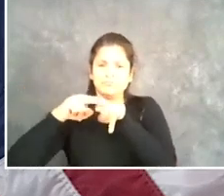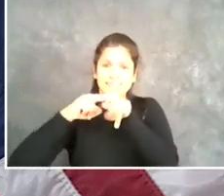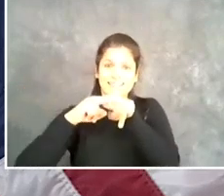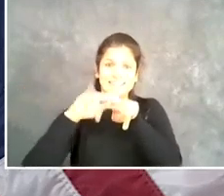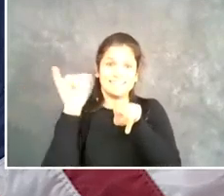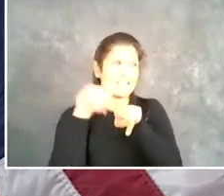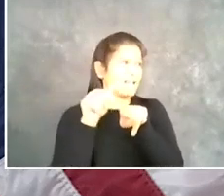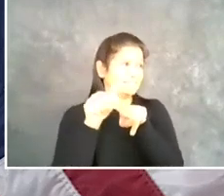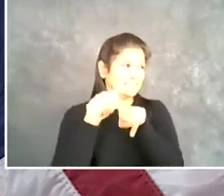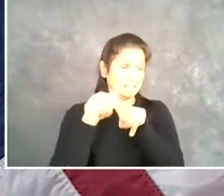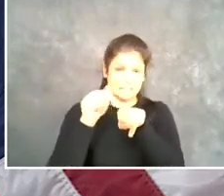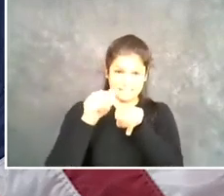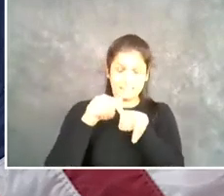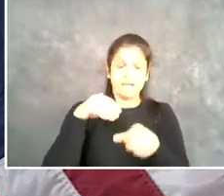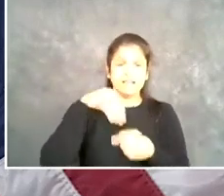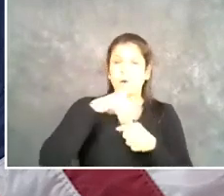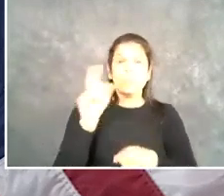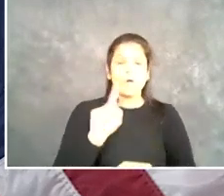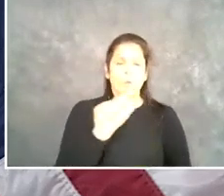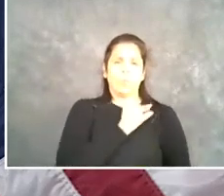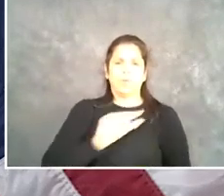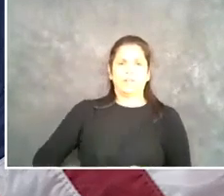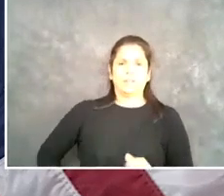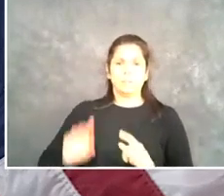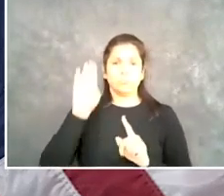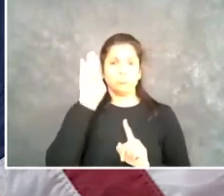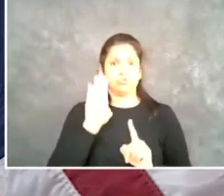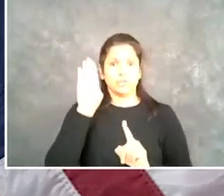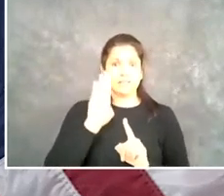FUTURE. I WANT TO GIVE ANNA CREDIT,